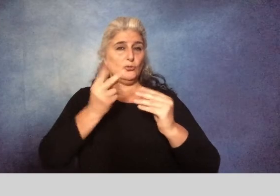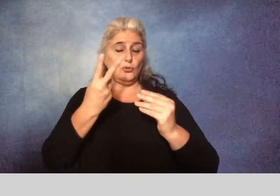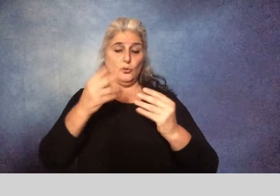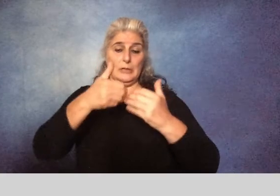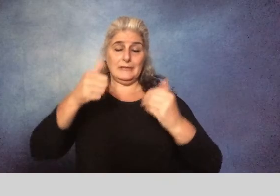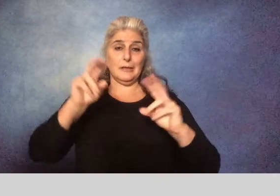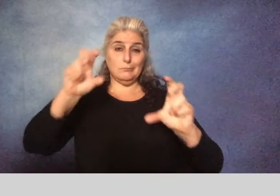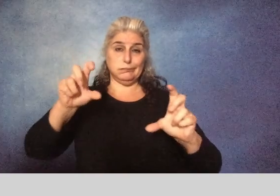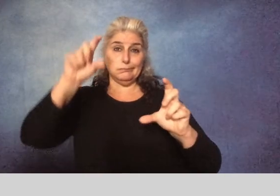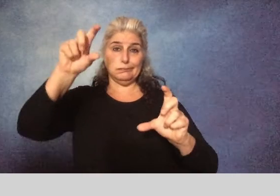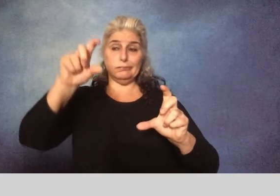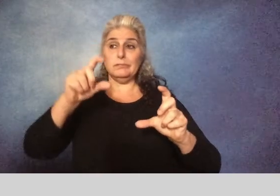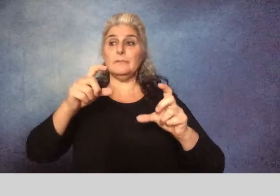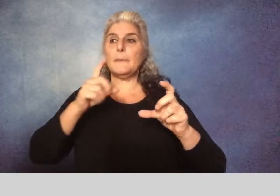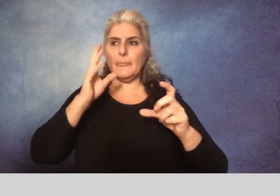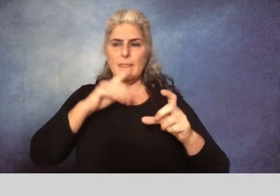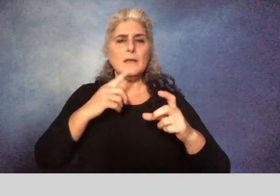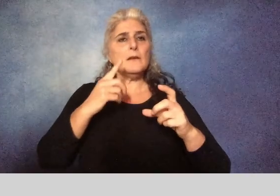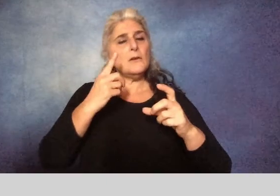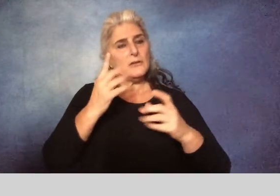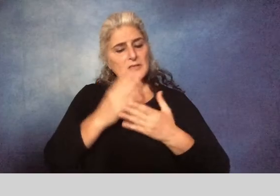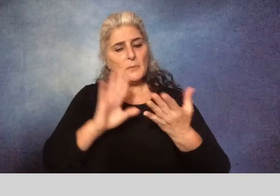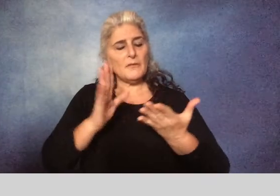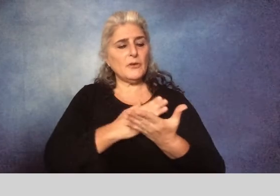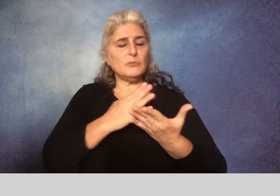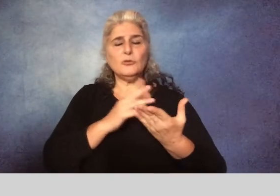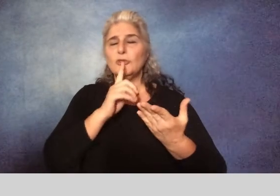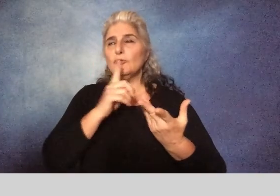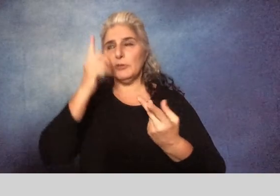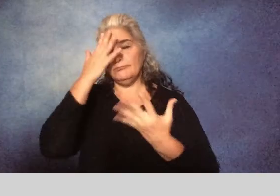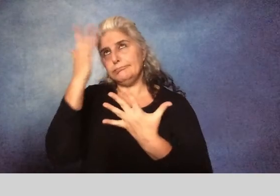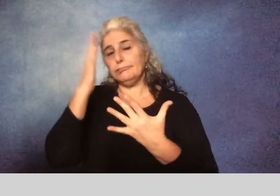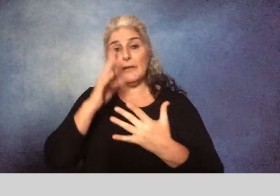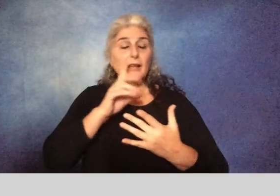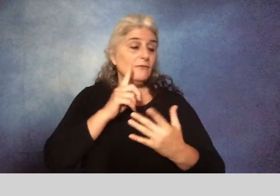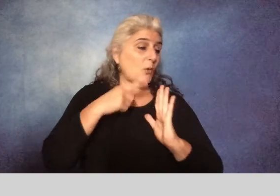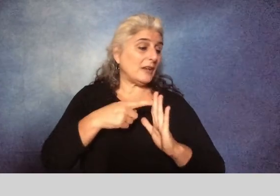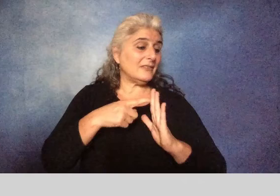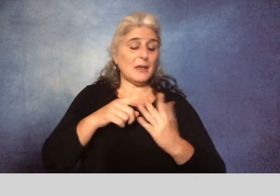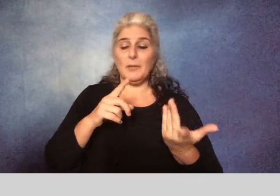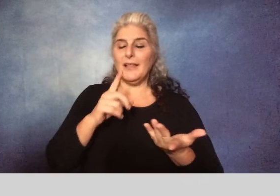"The ArchAndroid" is a lot more alternative in psychedelic. Whereas "Dirty Computer" is a bit more R and B and soul.